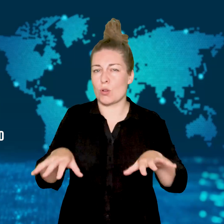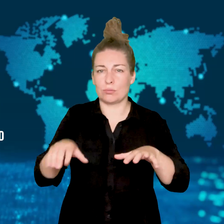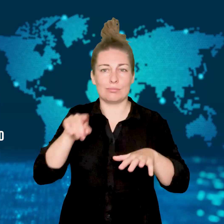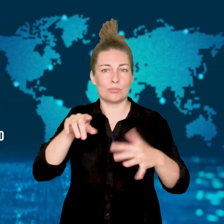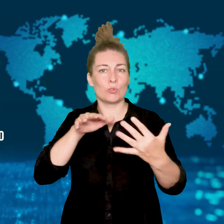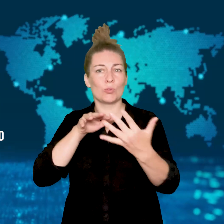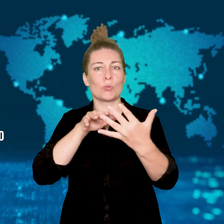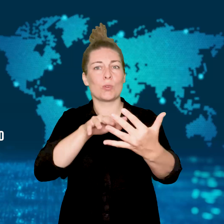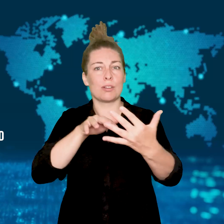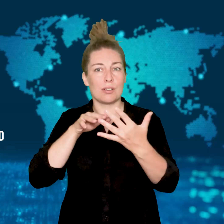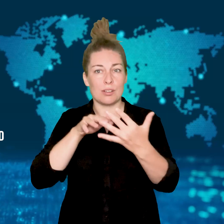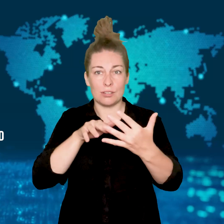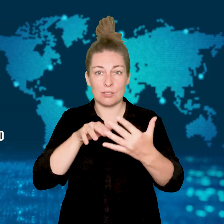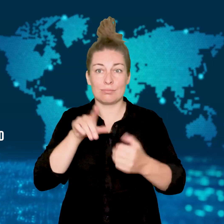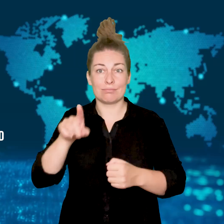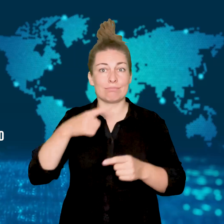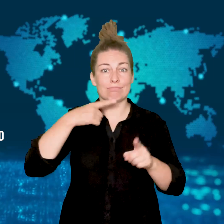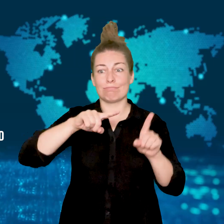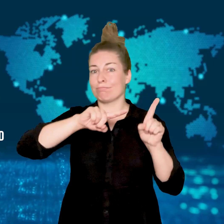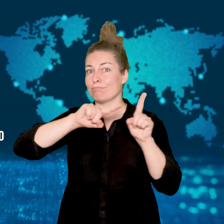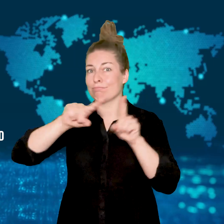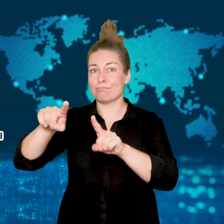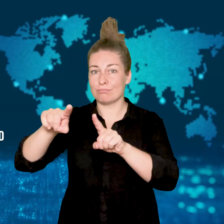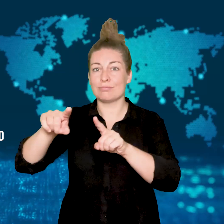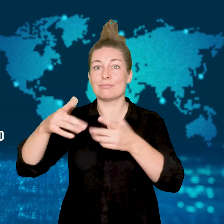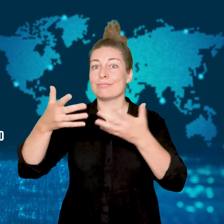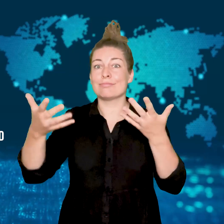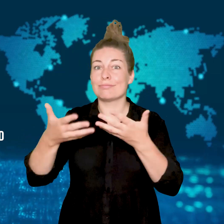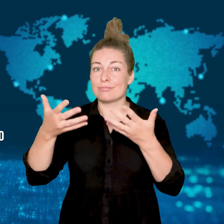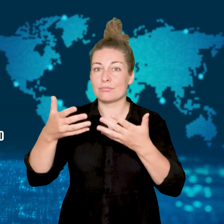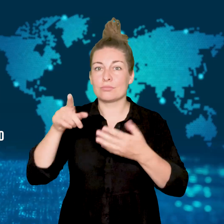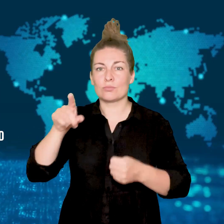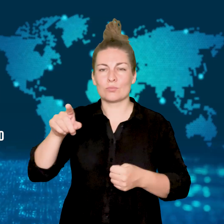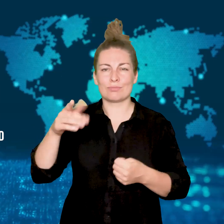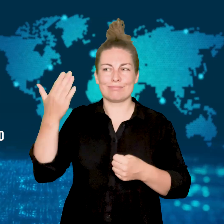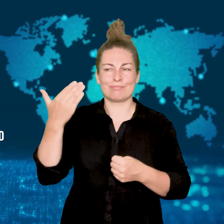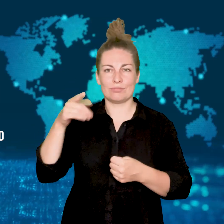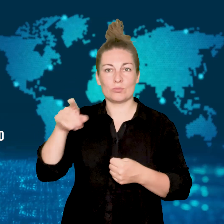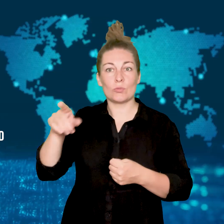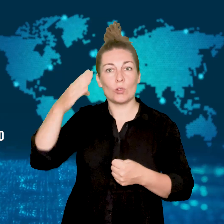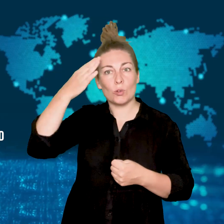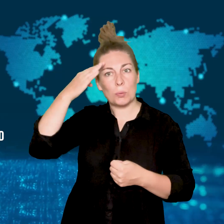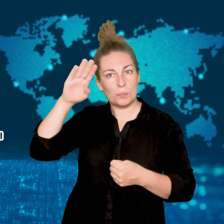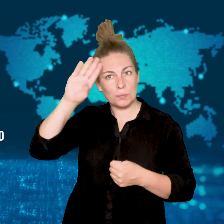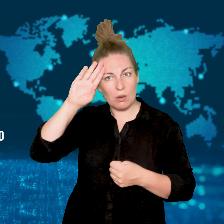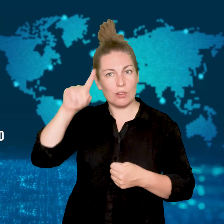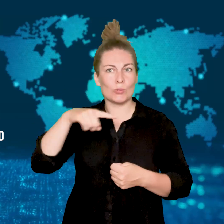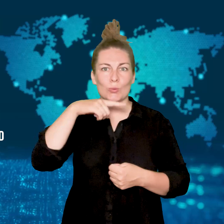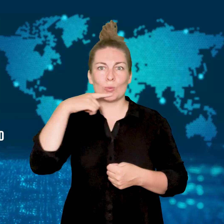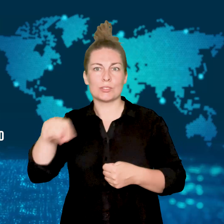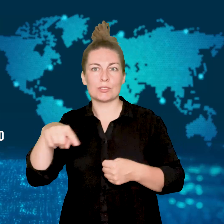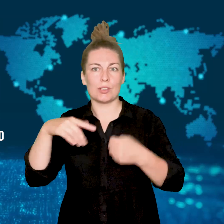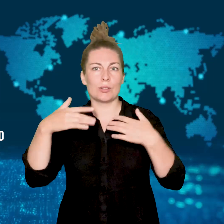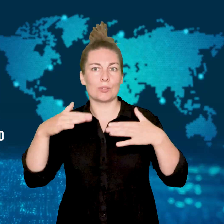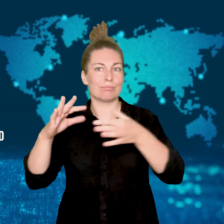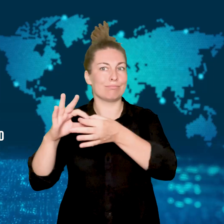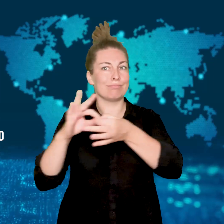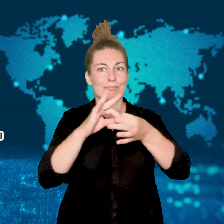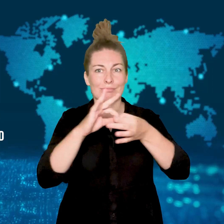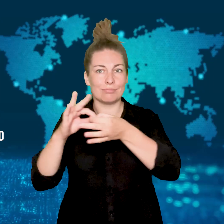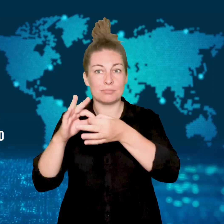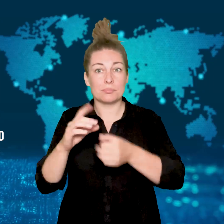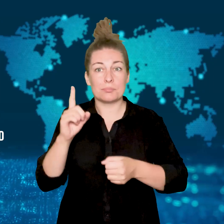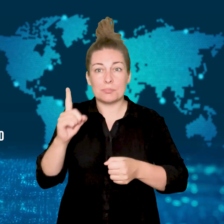Cuba is an ally of Russia, but has not taken part in the war in Ukraine.